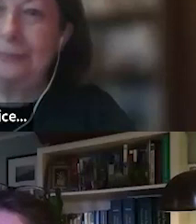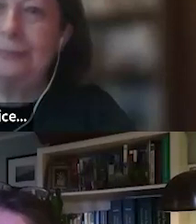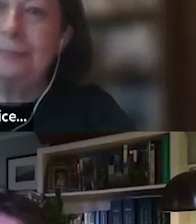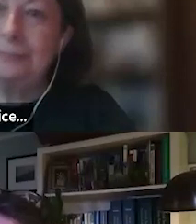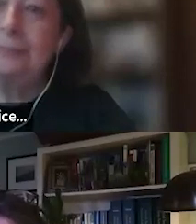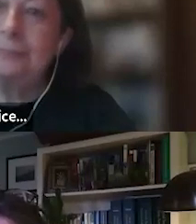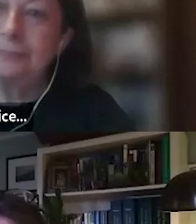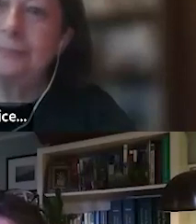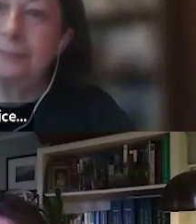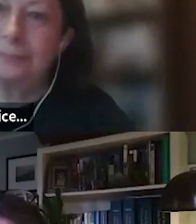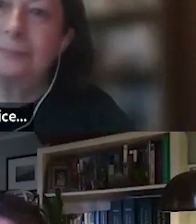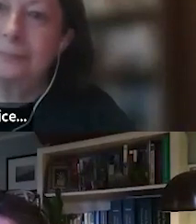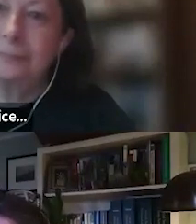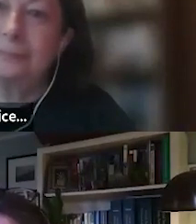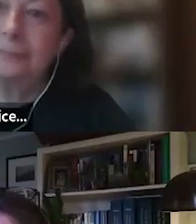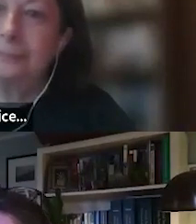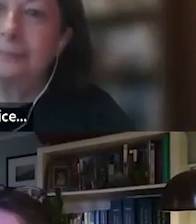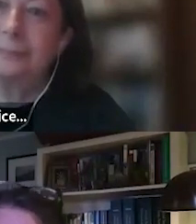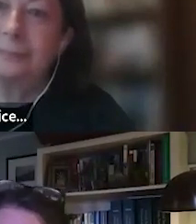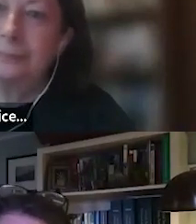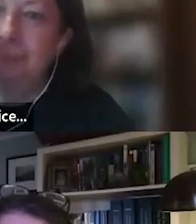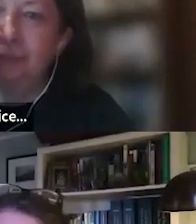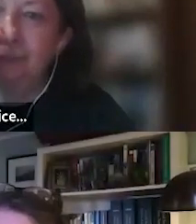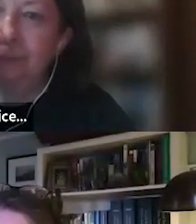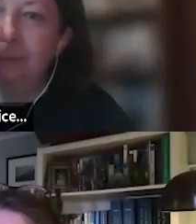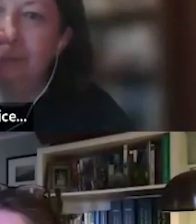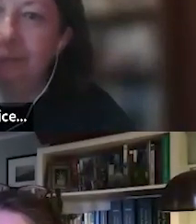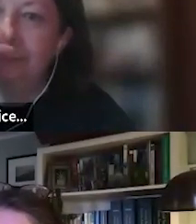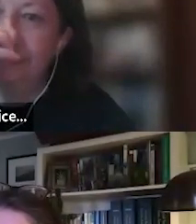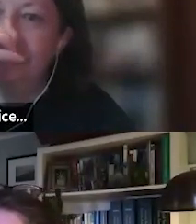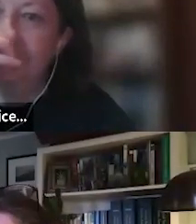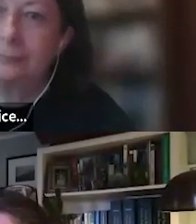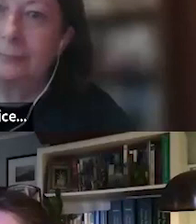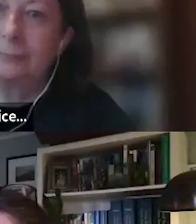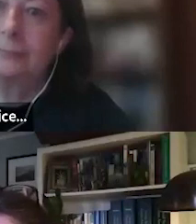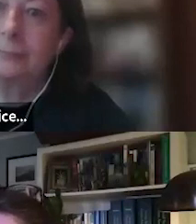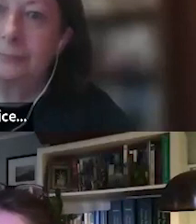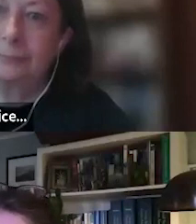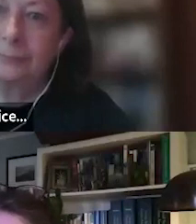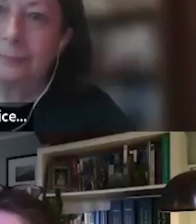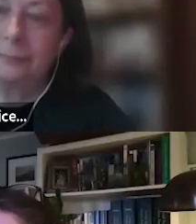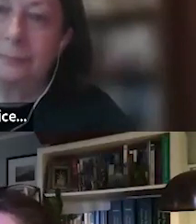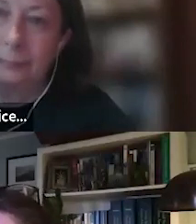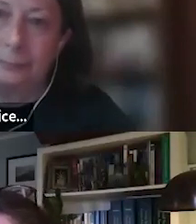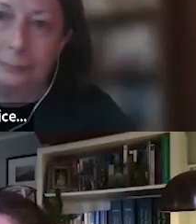You know, "Should I take early retirement? Should I, you know, wait until full retirement?" And these are questions we all ask ourselves as well,